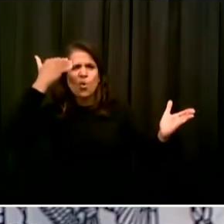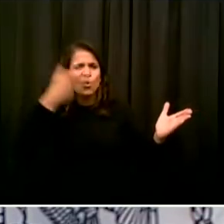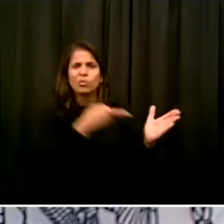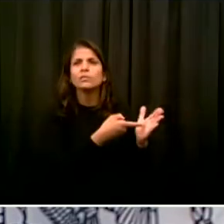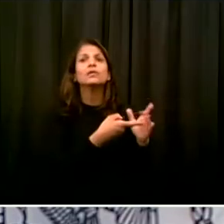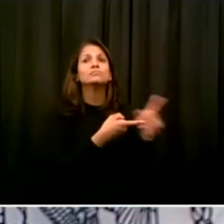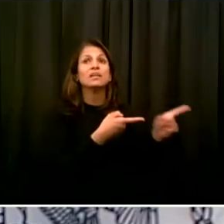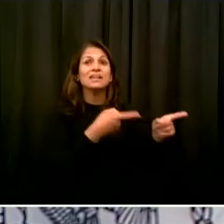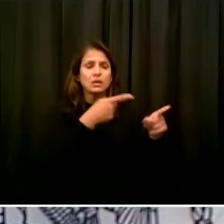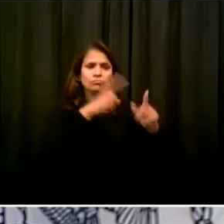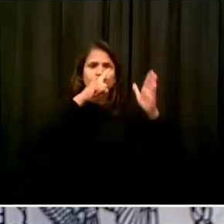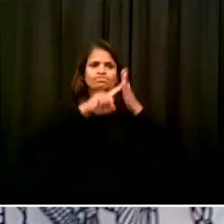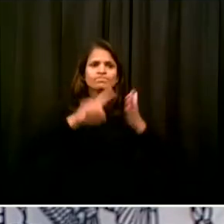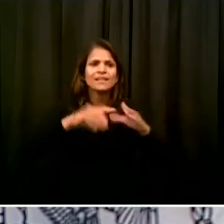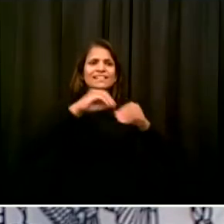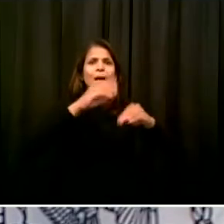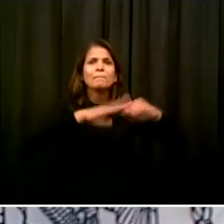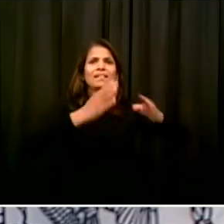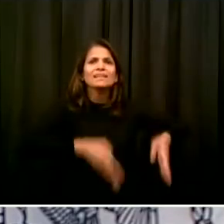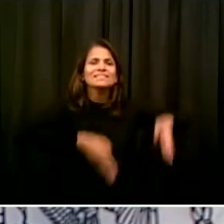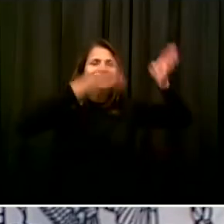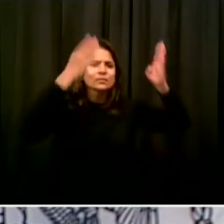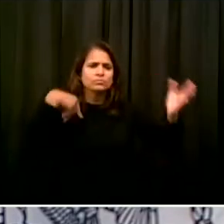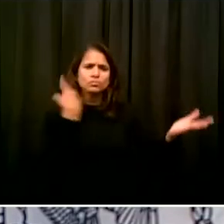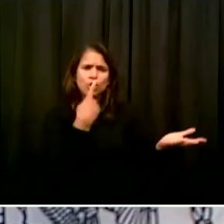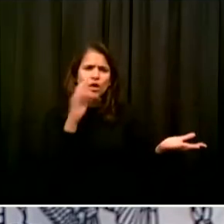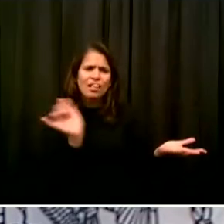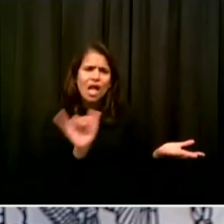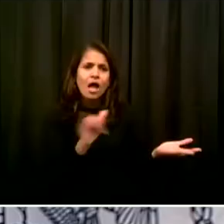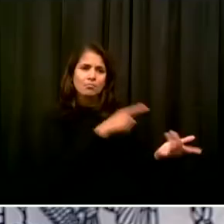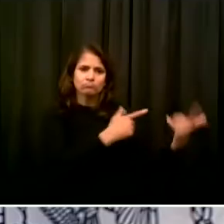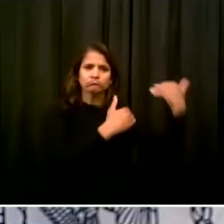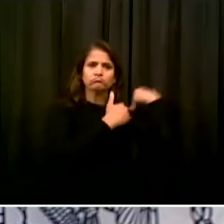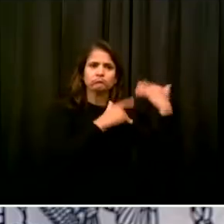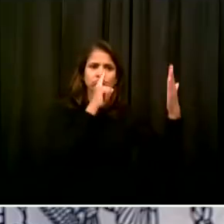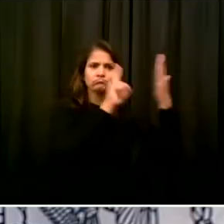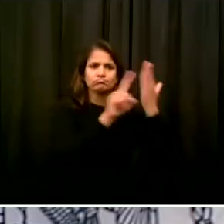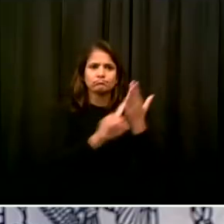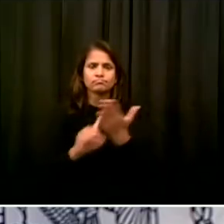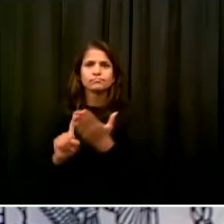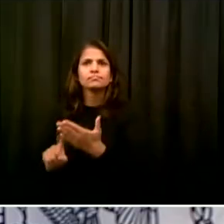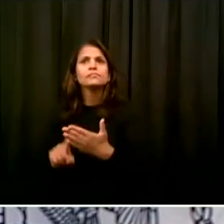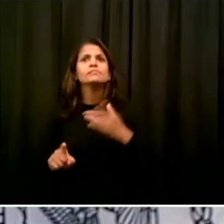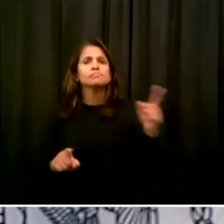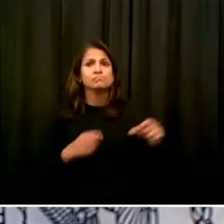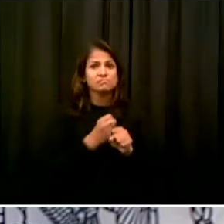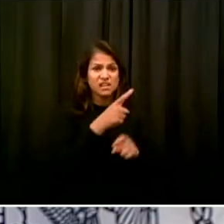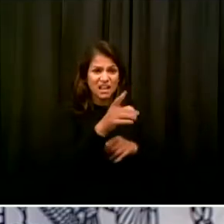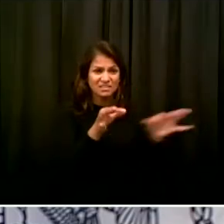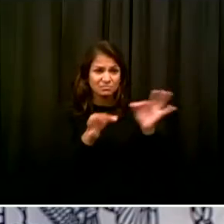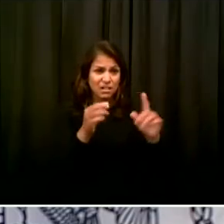THIS. WHY DON'T YOU START IN TERMS OF DESCRIBING WHAT A BUILDING WALK THROUGH IS LIKE AND HOW YOU